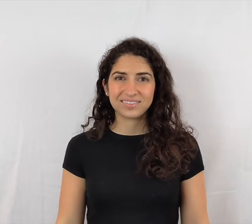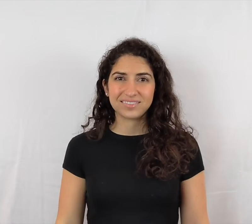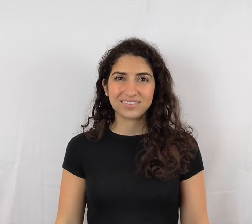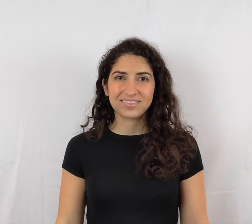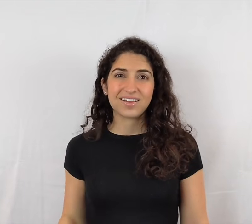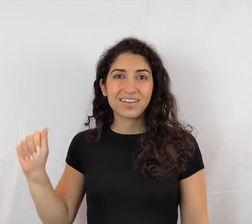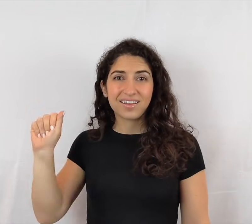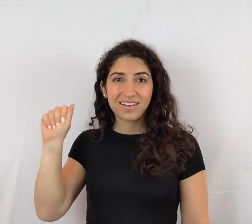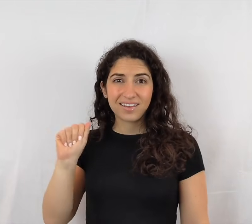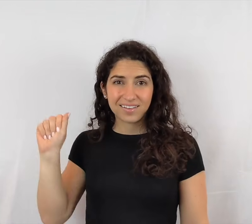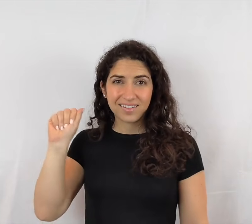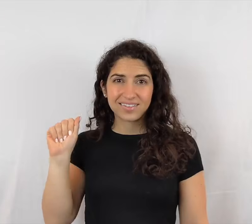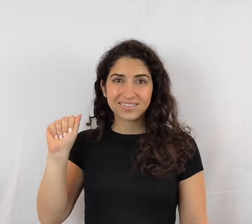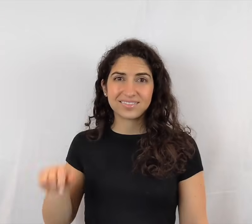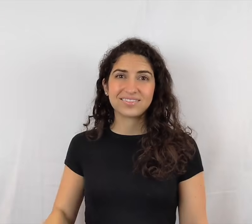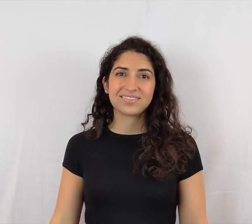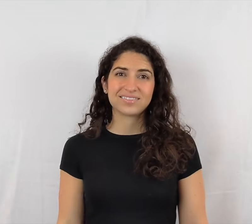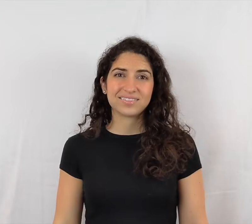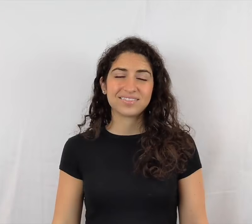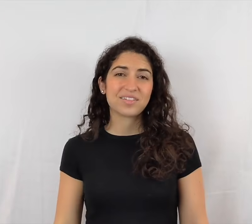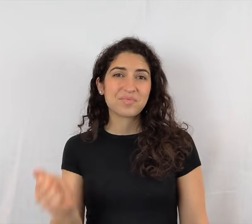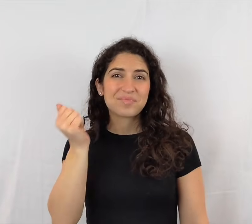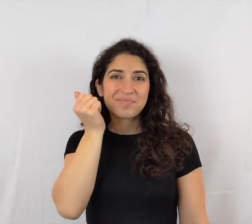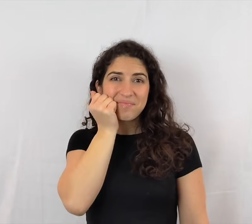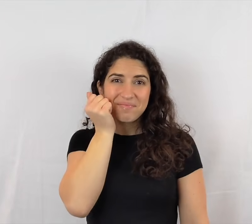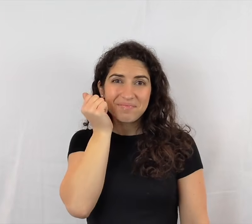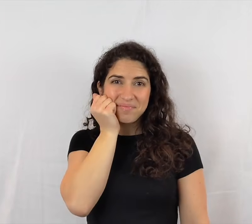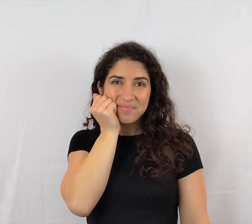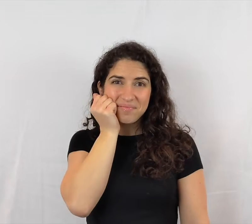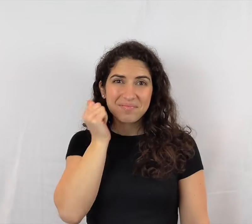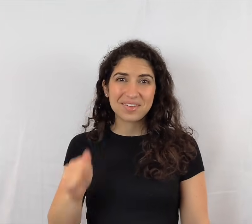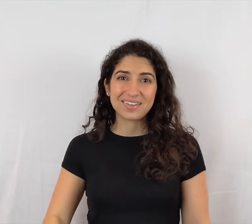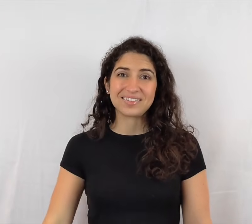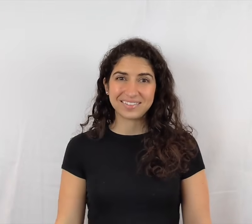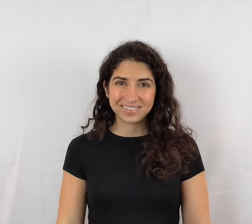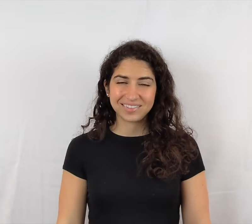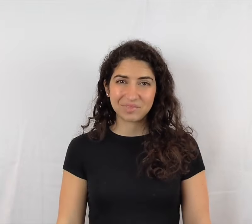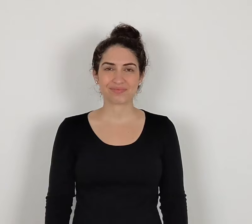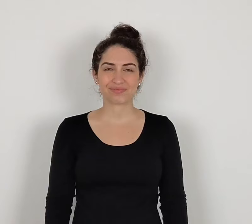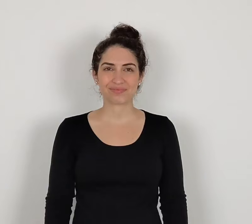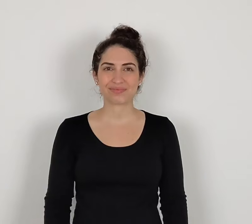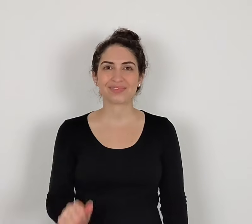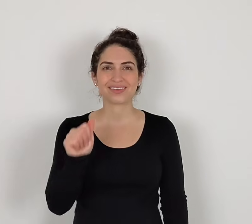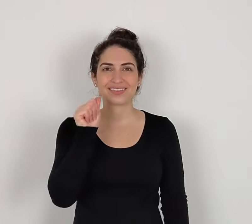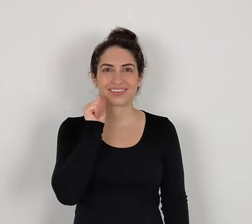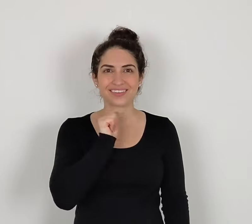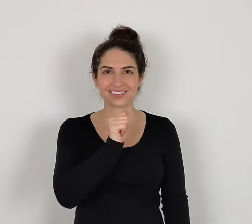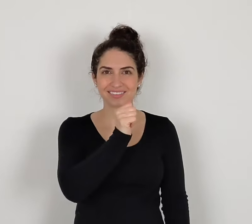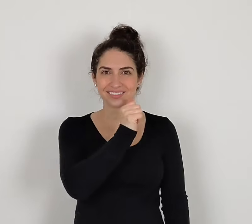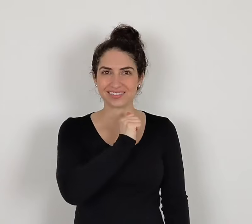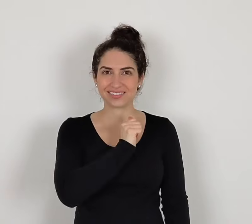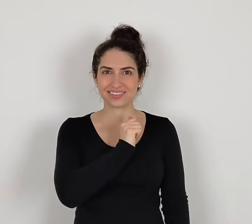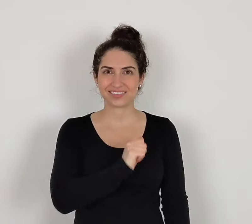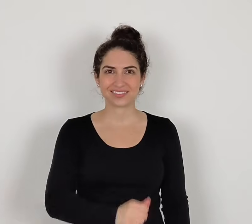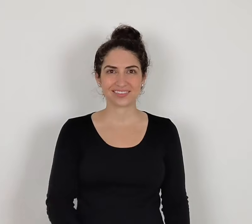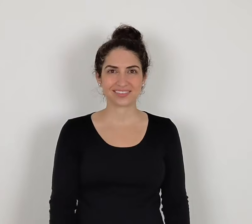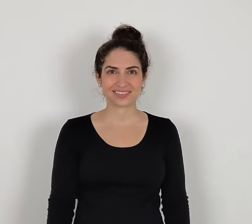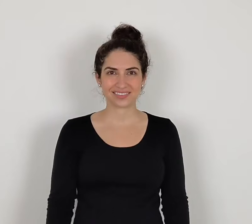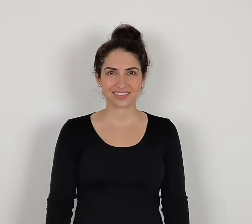aunt, period, Arizona.